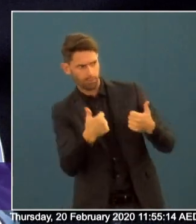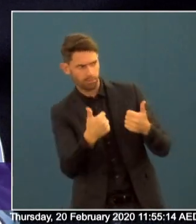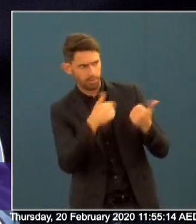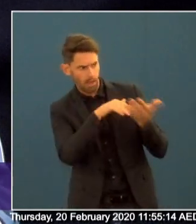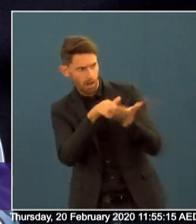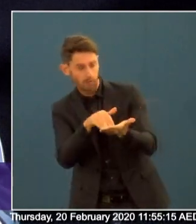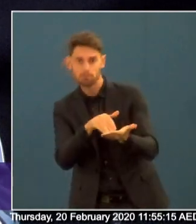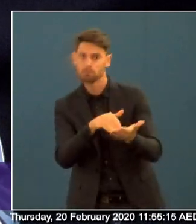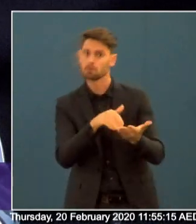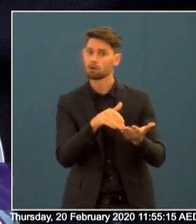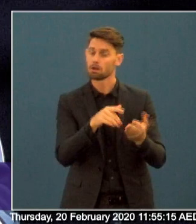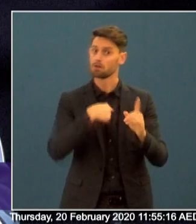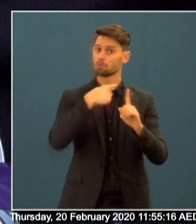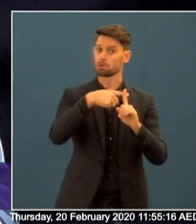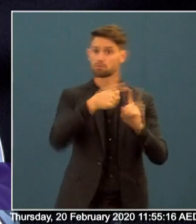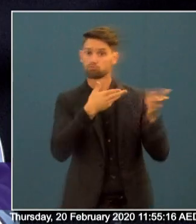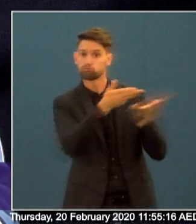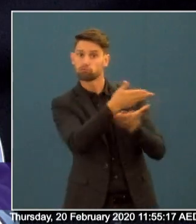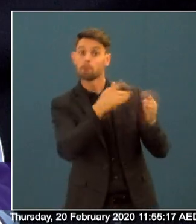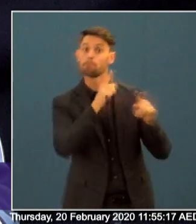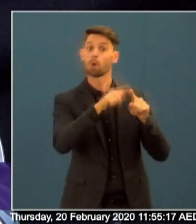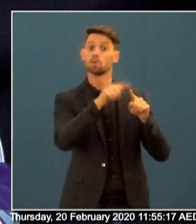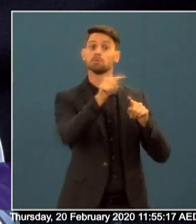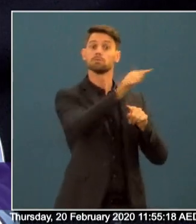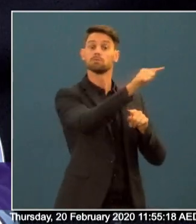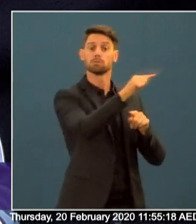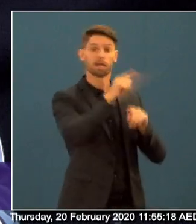By and large, progressive education departments, I think,